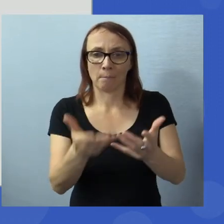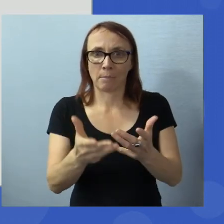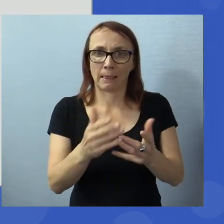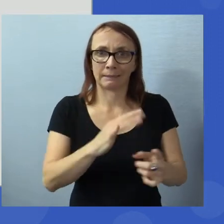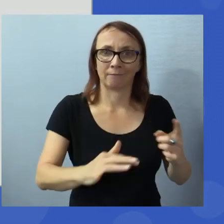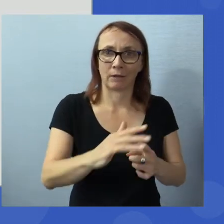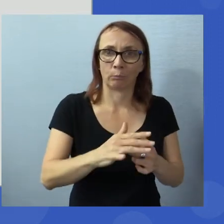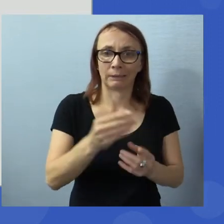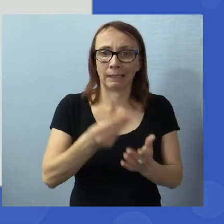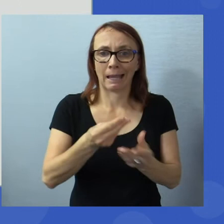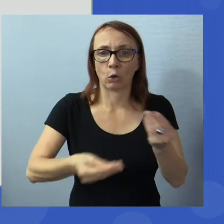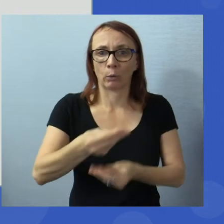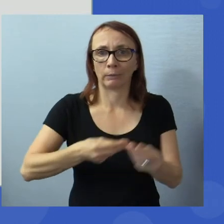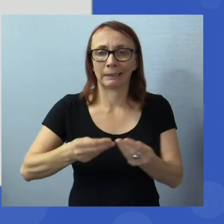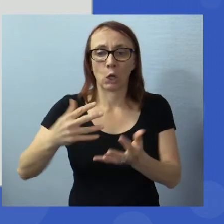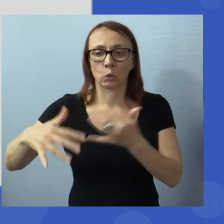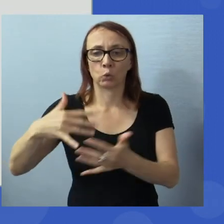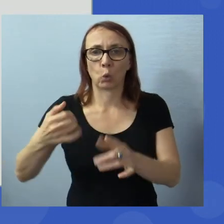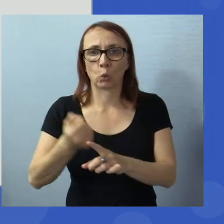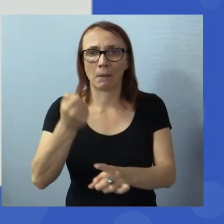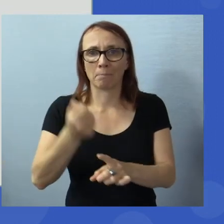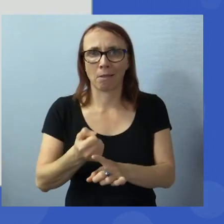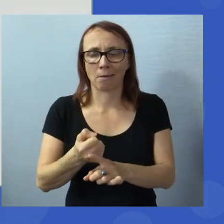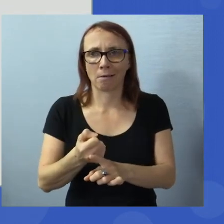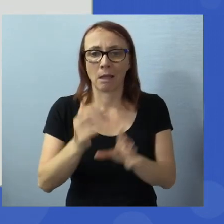country and its citizens there will be specific milestones and targets for